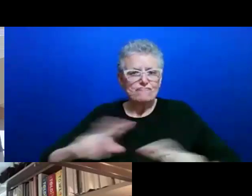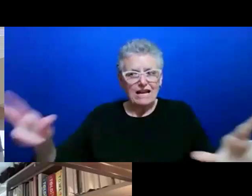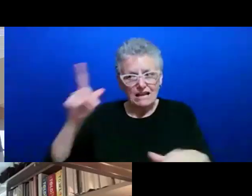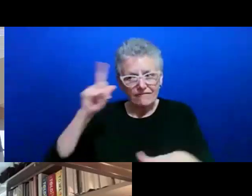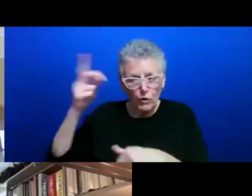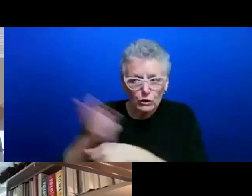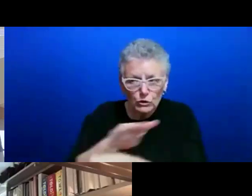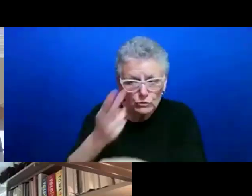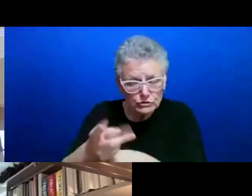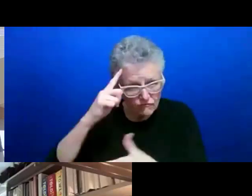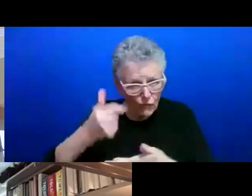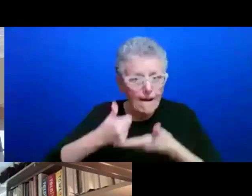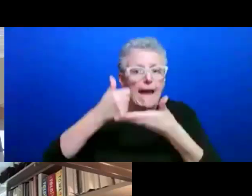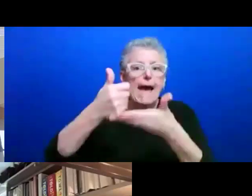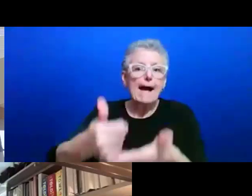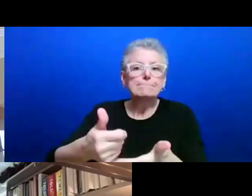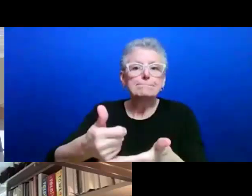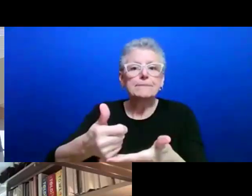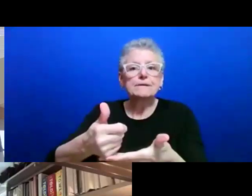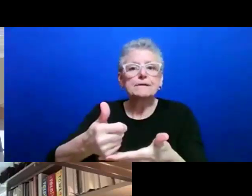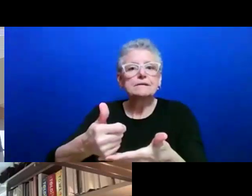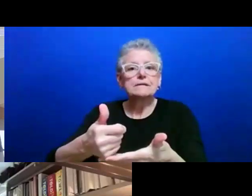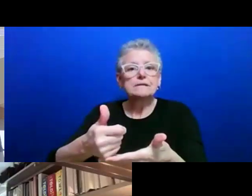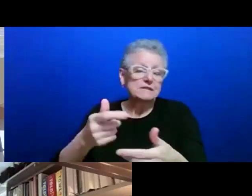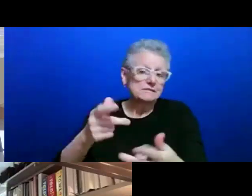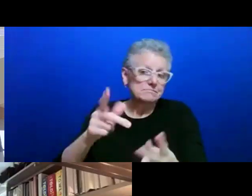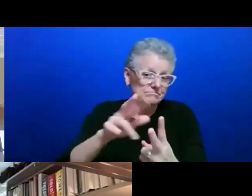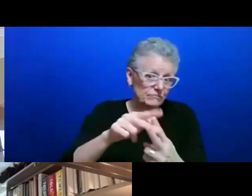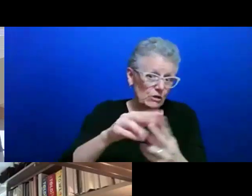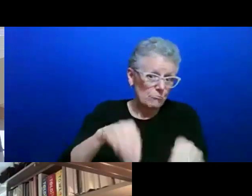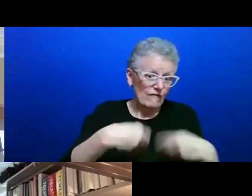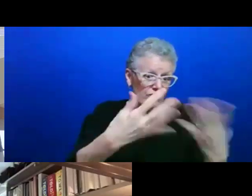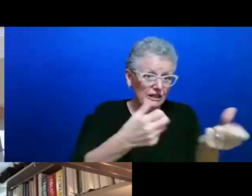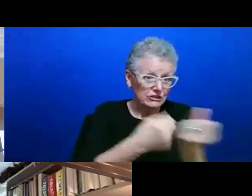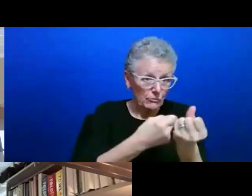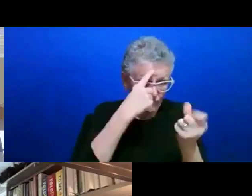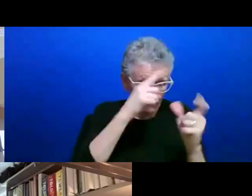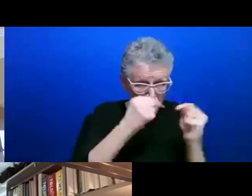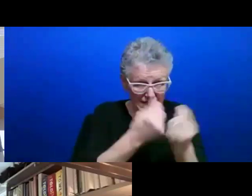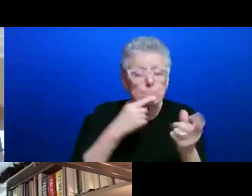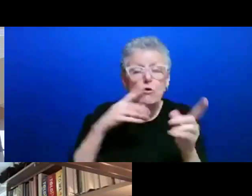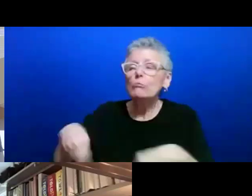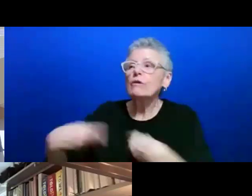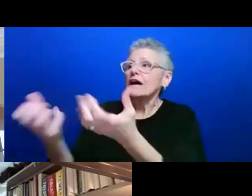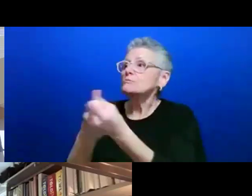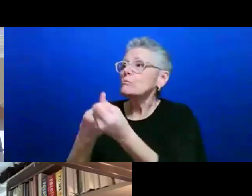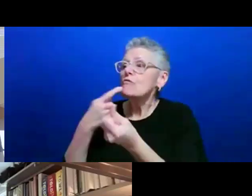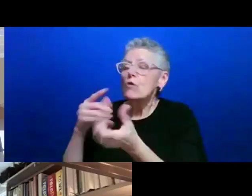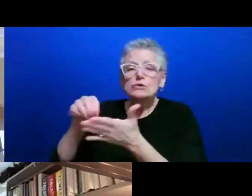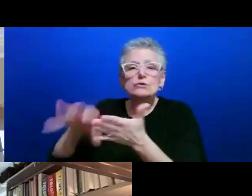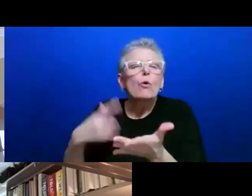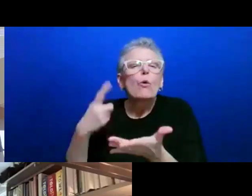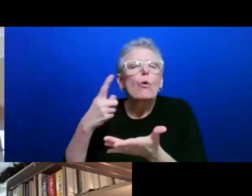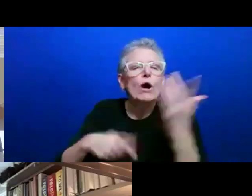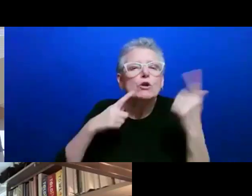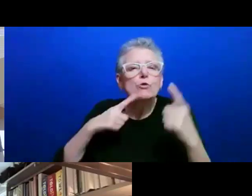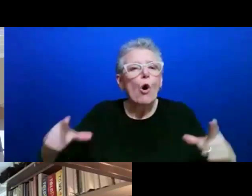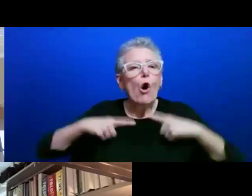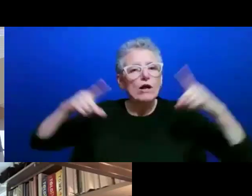to help you kind of either provide support to this team or provide support to the students? So what do you automatically have access to?